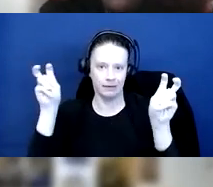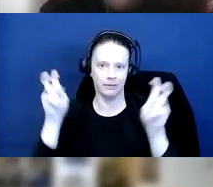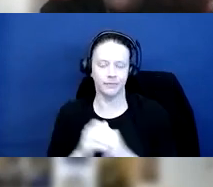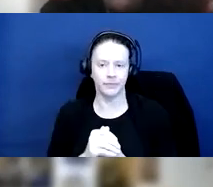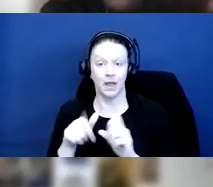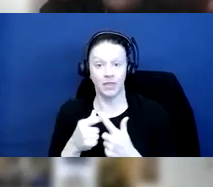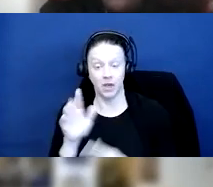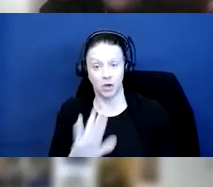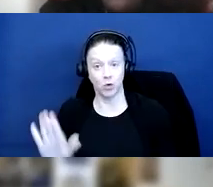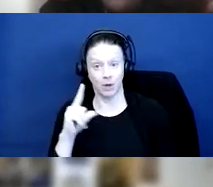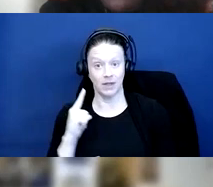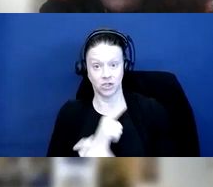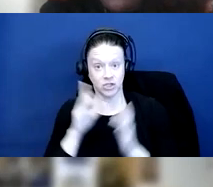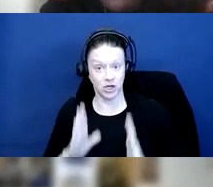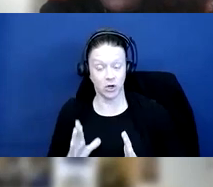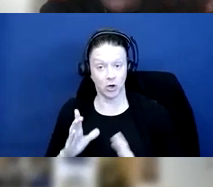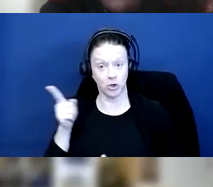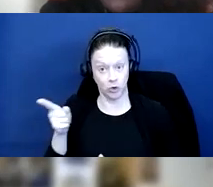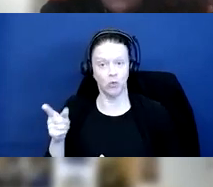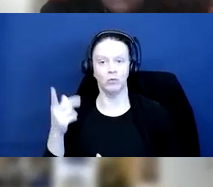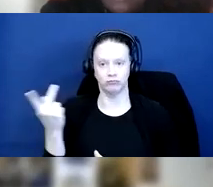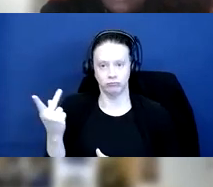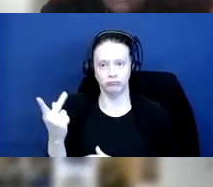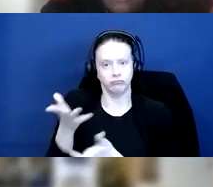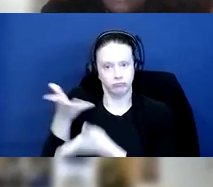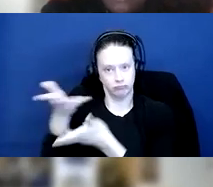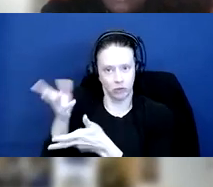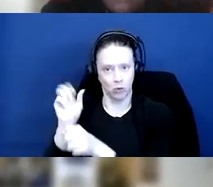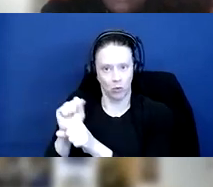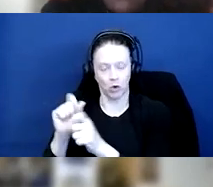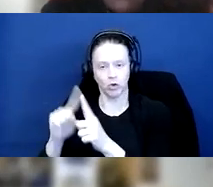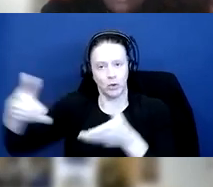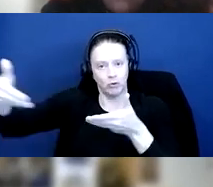to potentially introduce it in the next session.